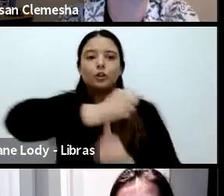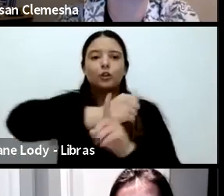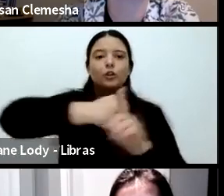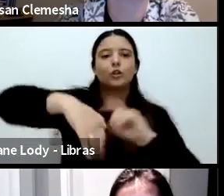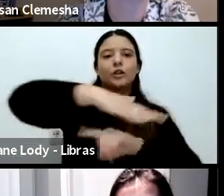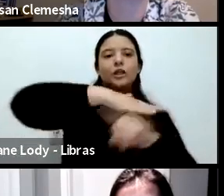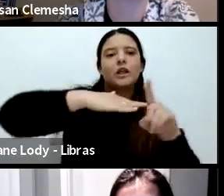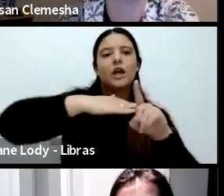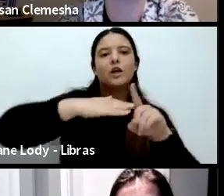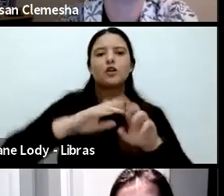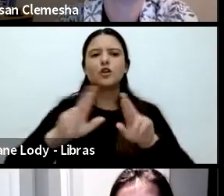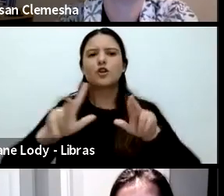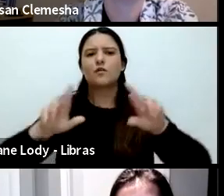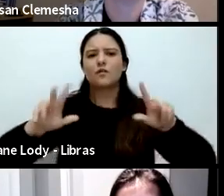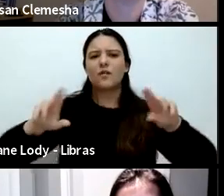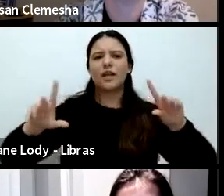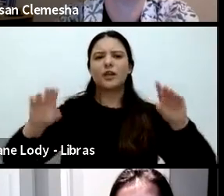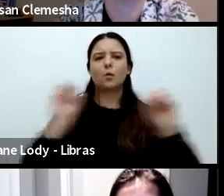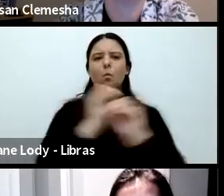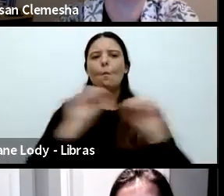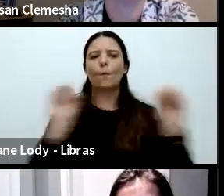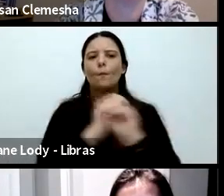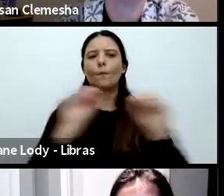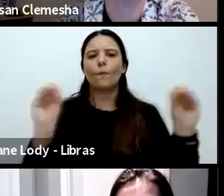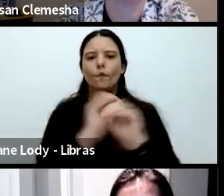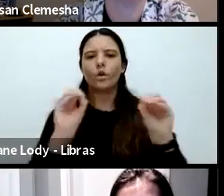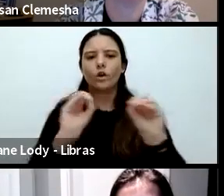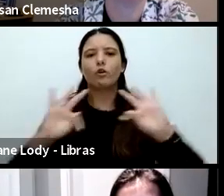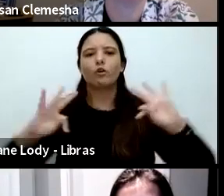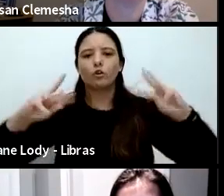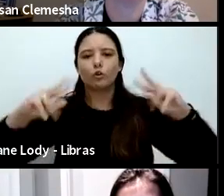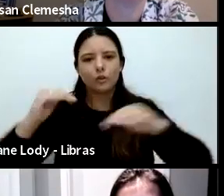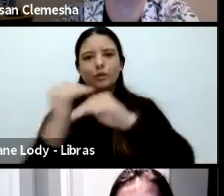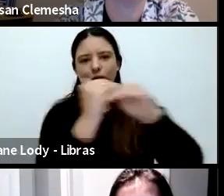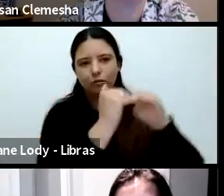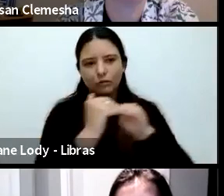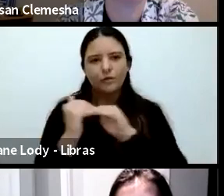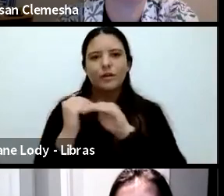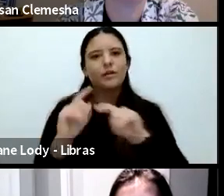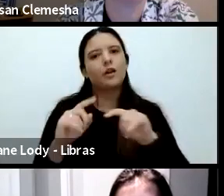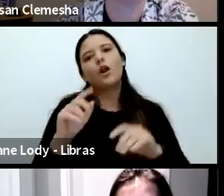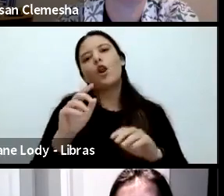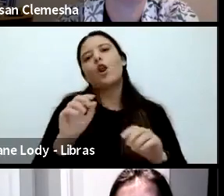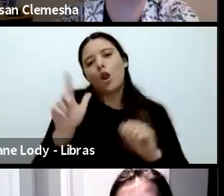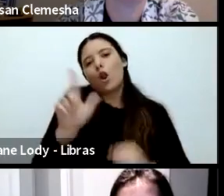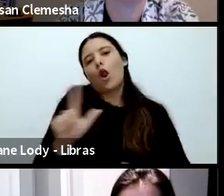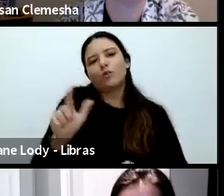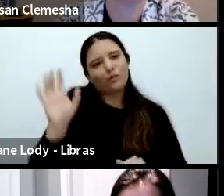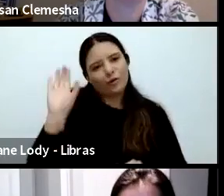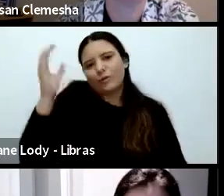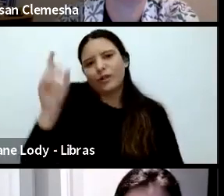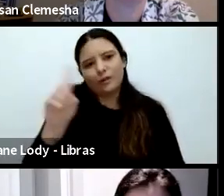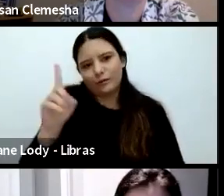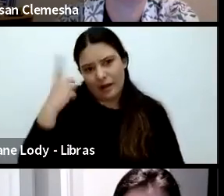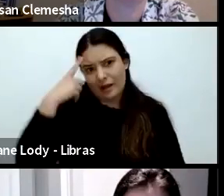with no social class differences, everyone's going to be equal. It just didn't happen. You know, but but these